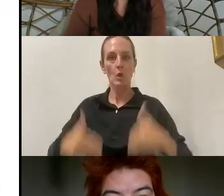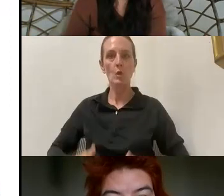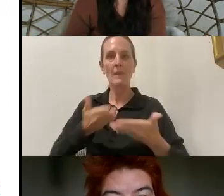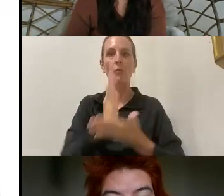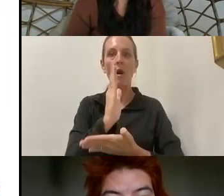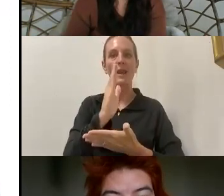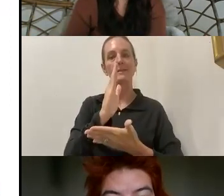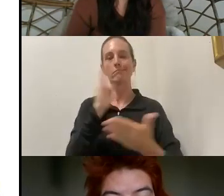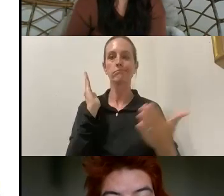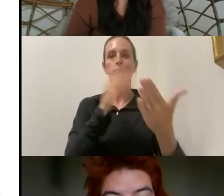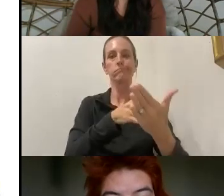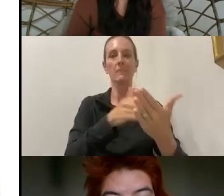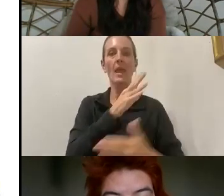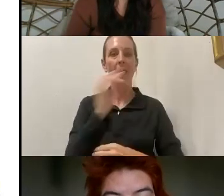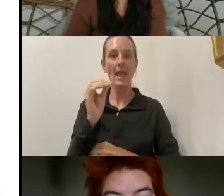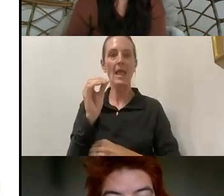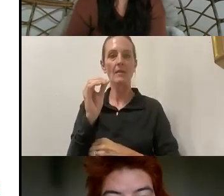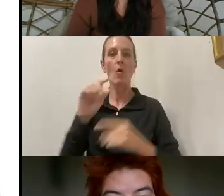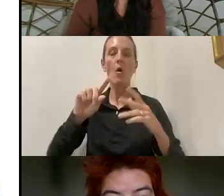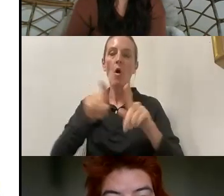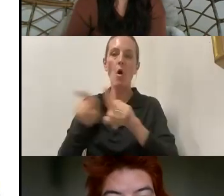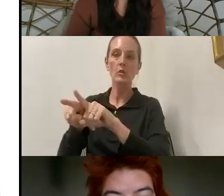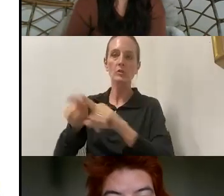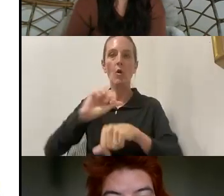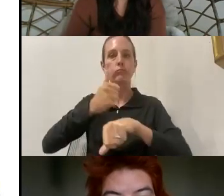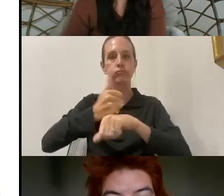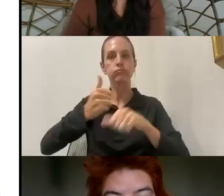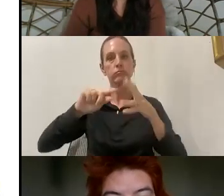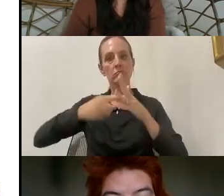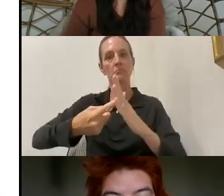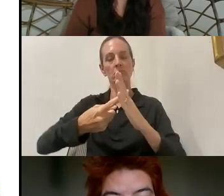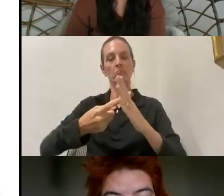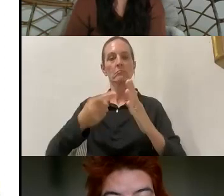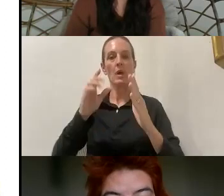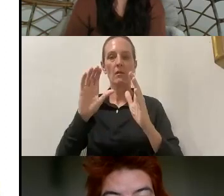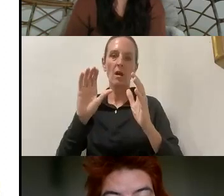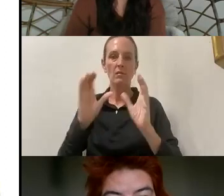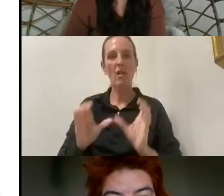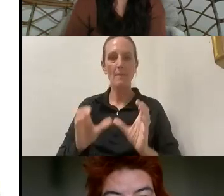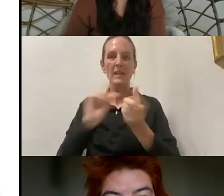You can see a picture that is from the internship that VIDEA runs B.C. (before COVID) where